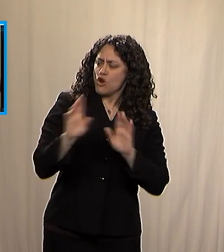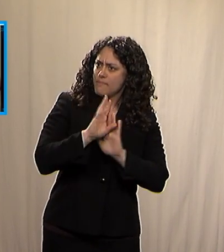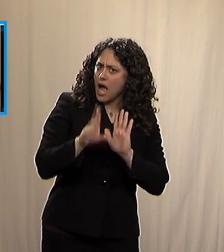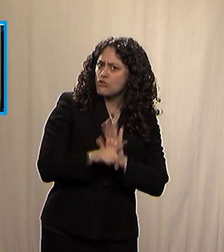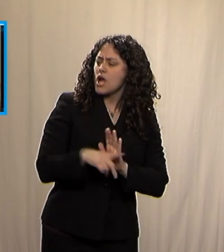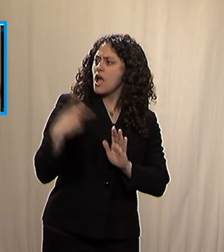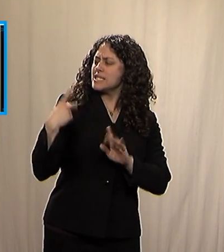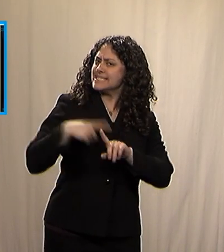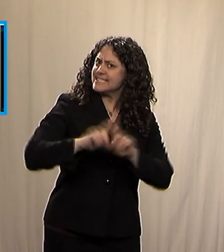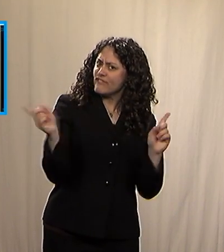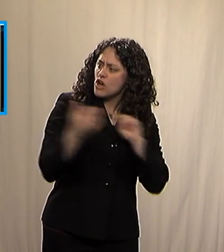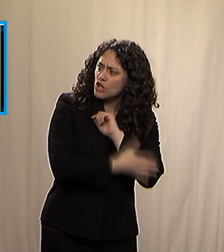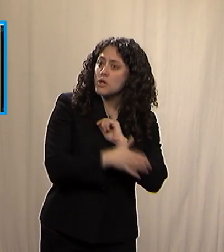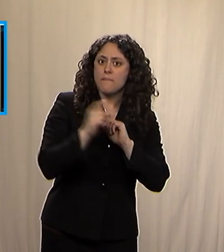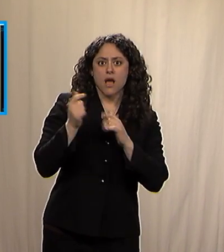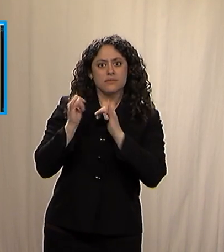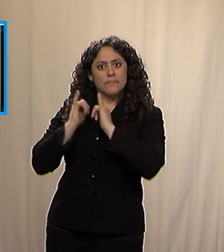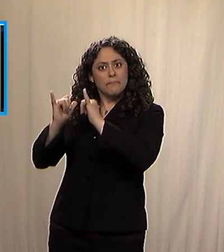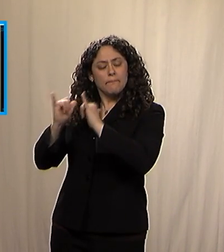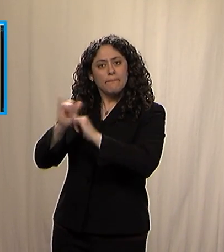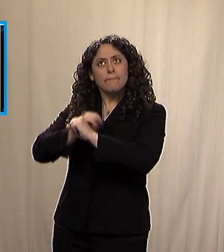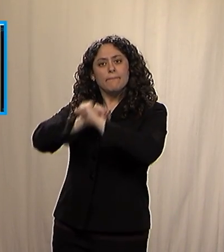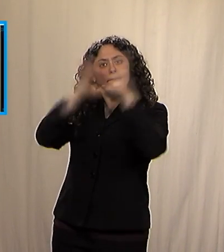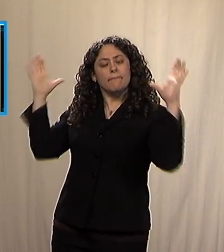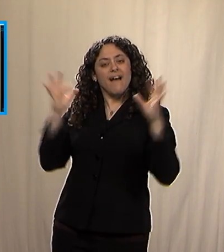of what effective interpreting is. I don't actually see that much difference.